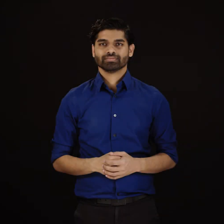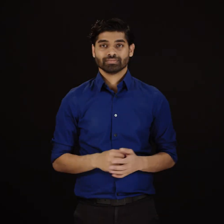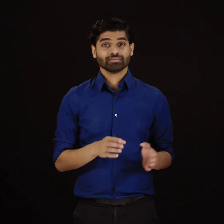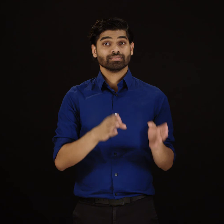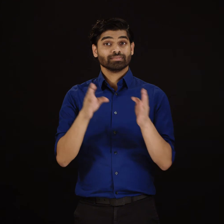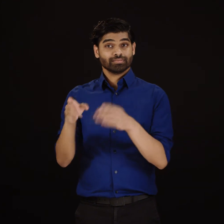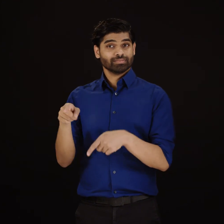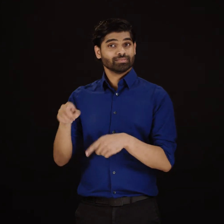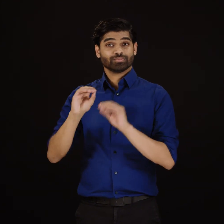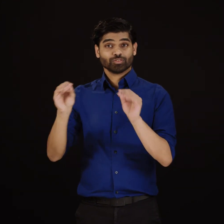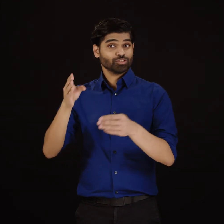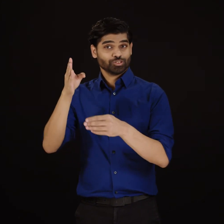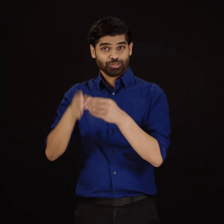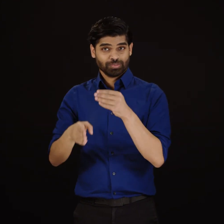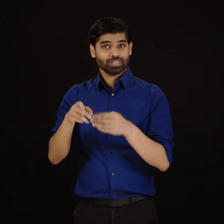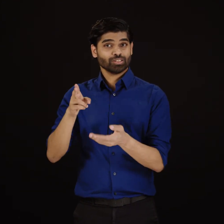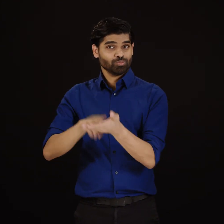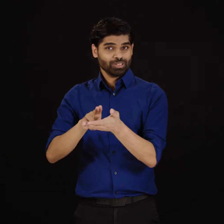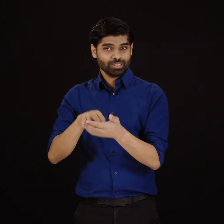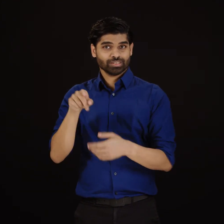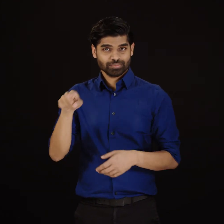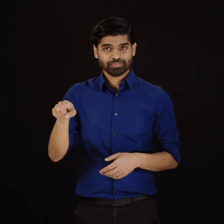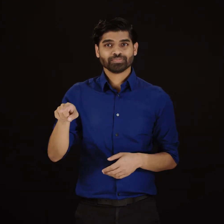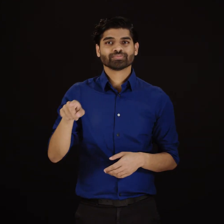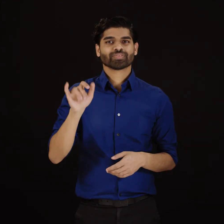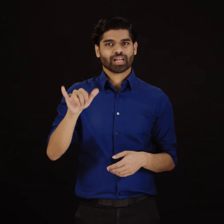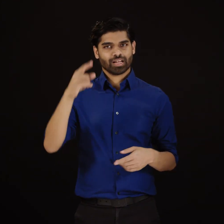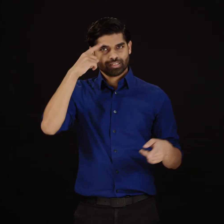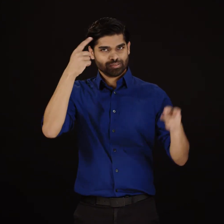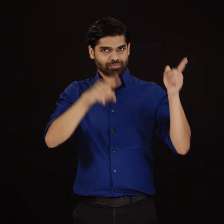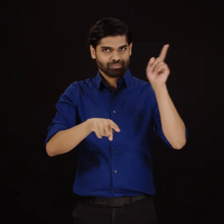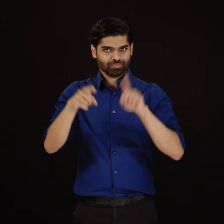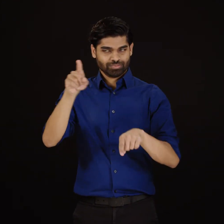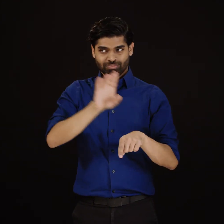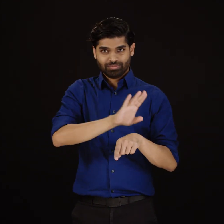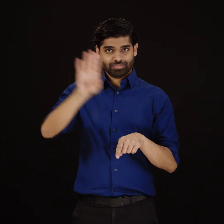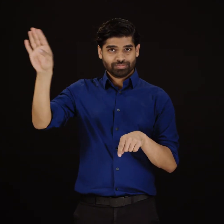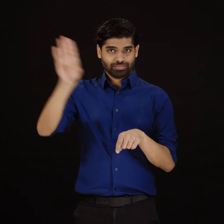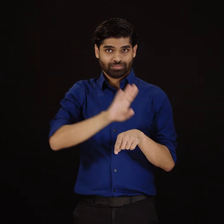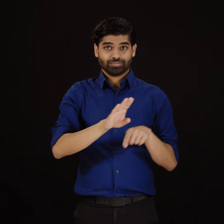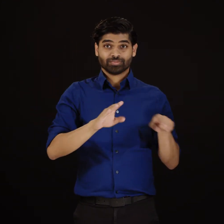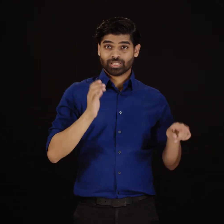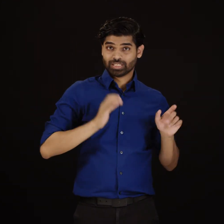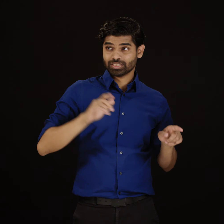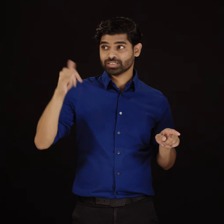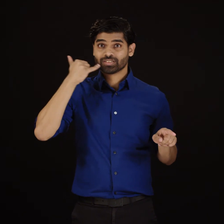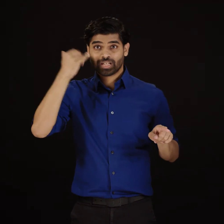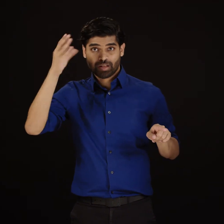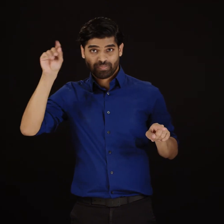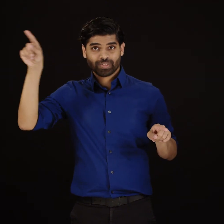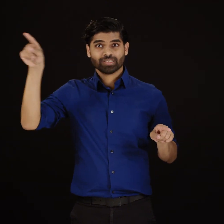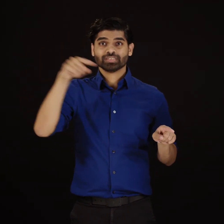A No-term Contract is a binding agreement between service provider and a customer that does not have a set duration.